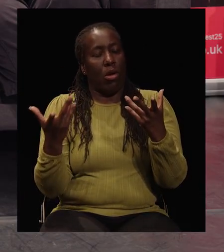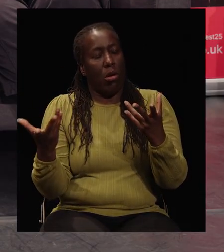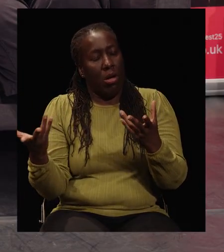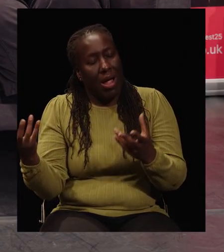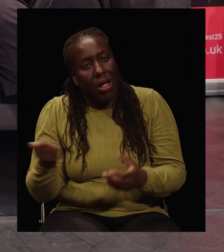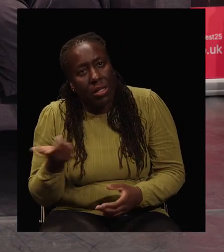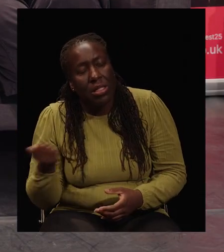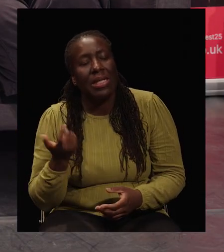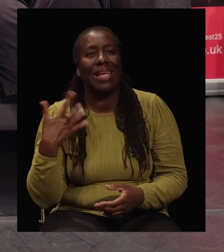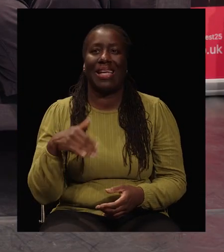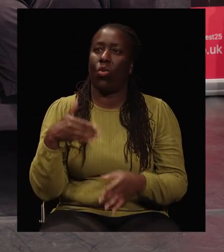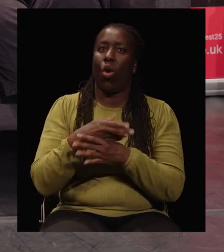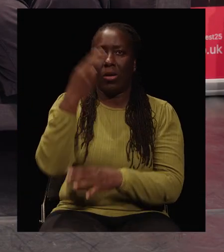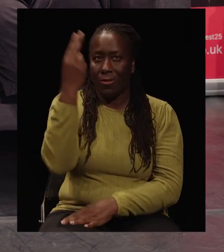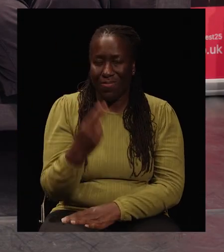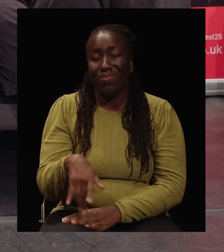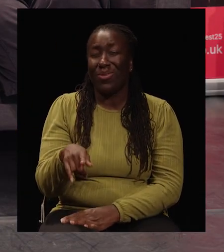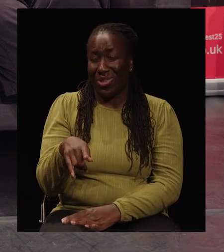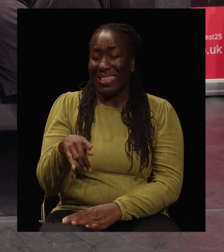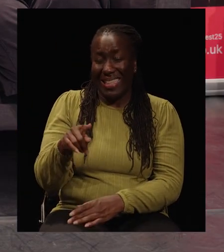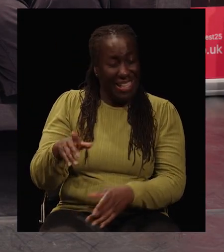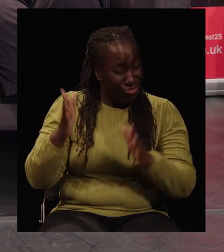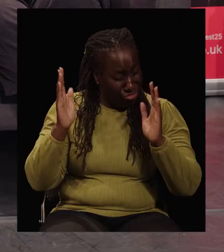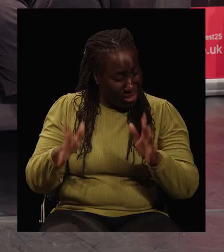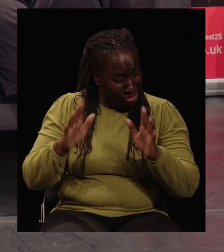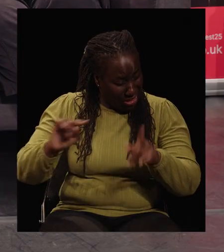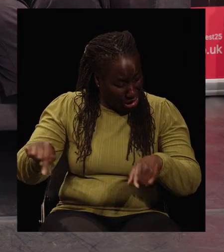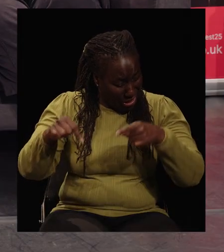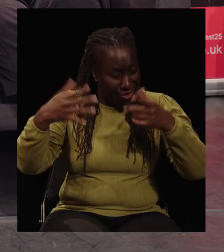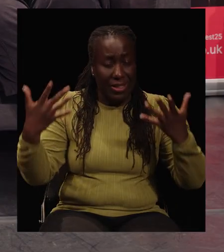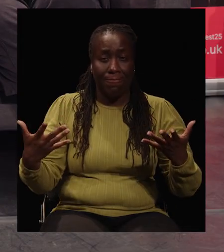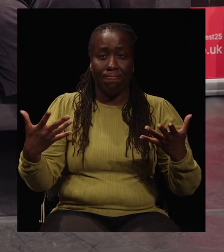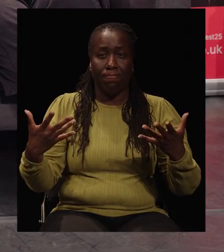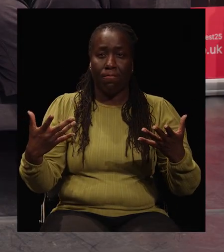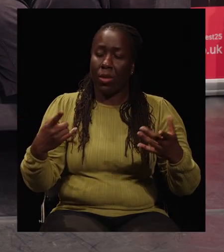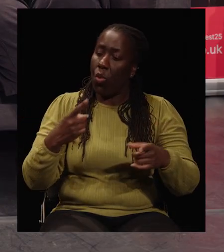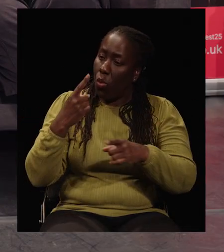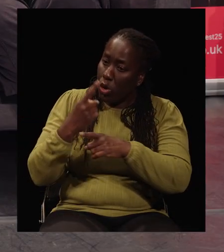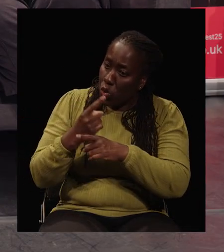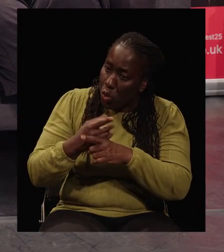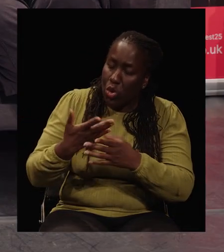it really is super, super challenging right now. And what we come, what we chat to with our guests as well